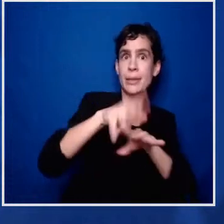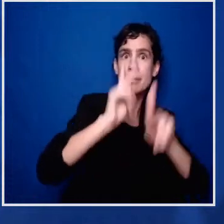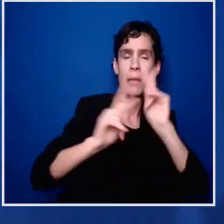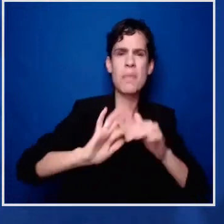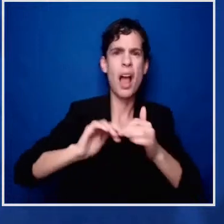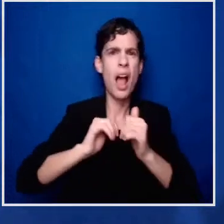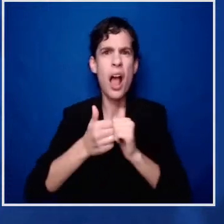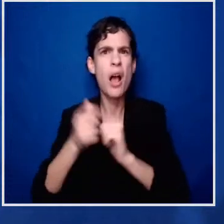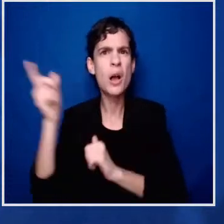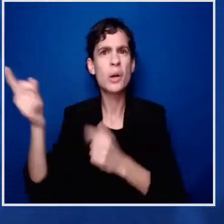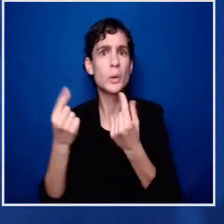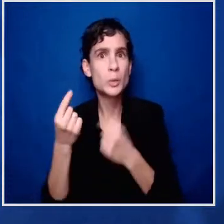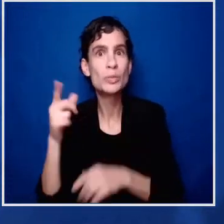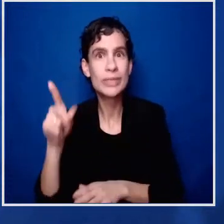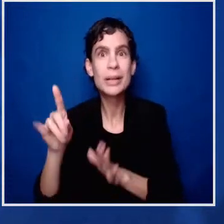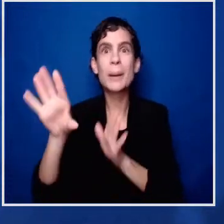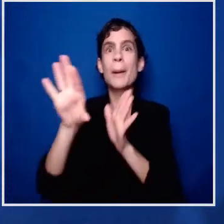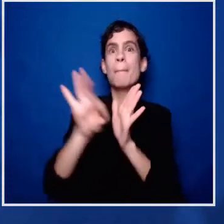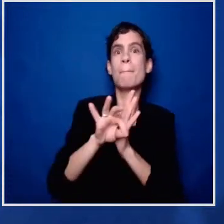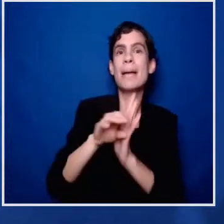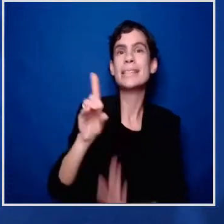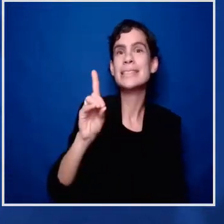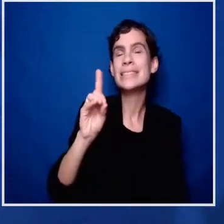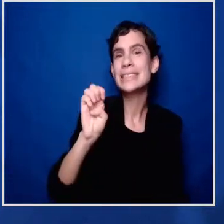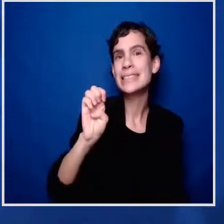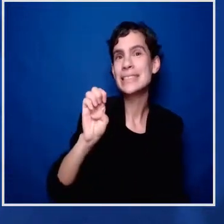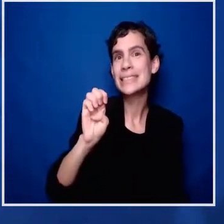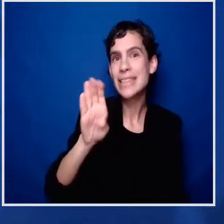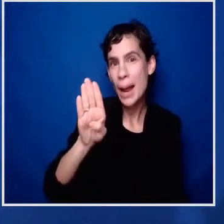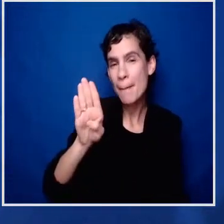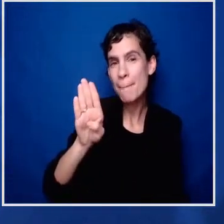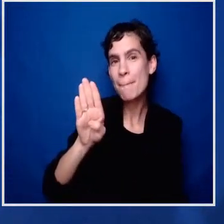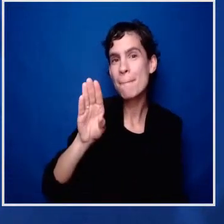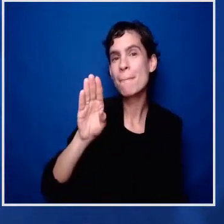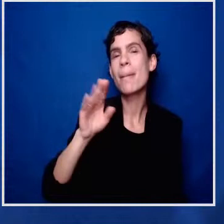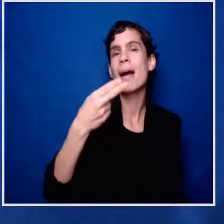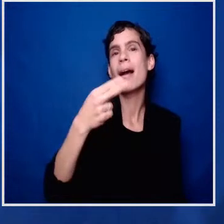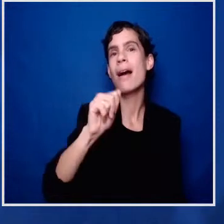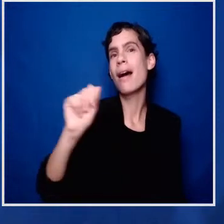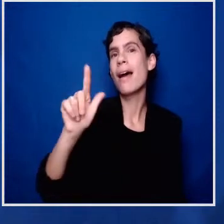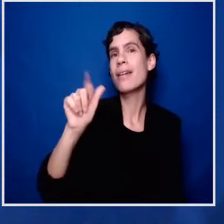IN STORE FOR THAT. COLLABORATIVE FUTURE NAMED DEB HOLLAND AS SECRETARY OF